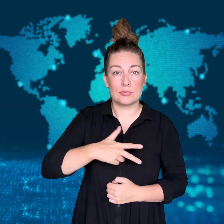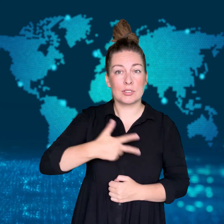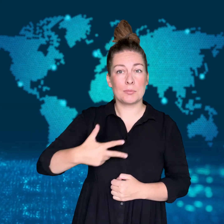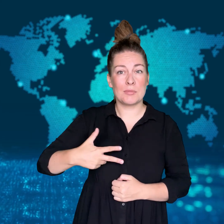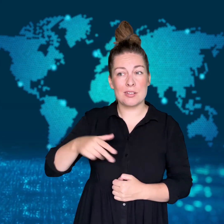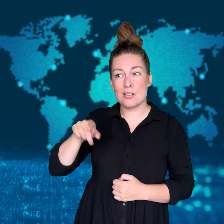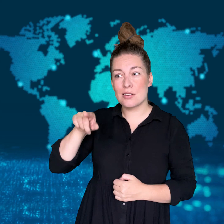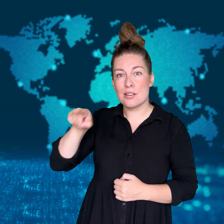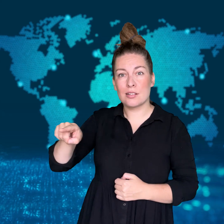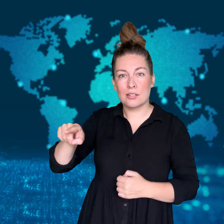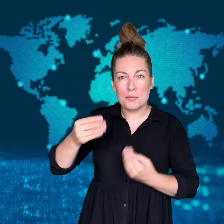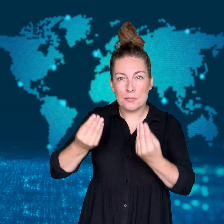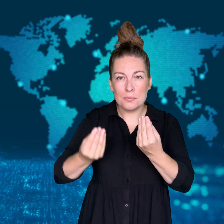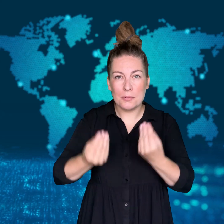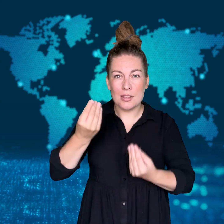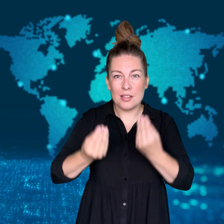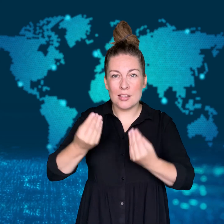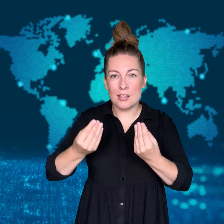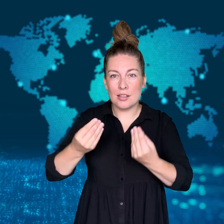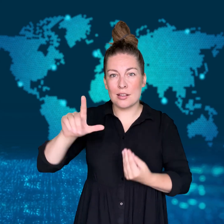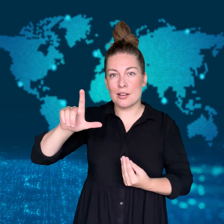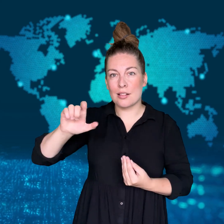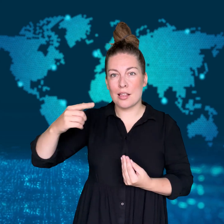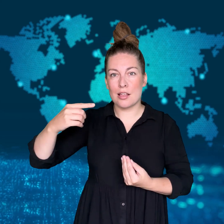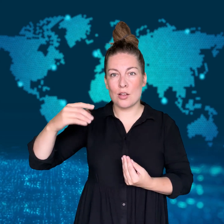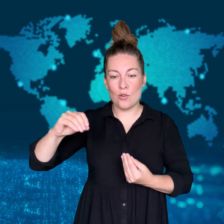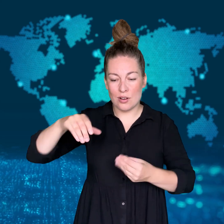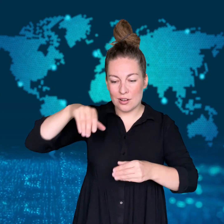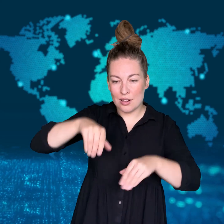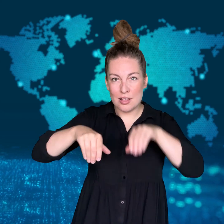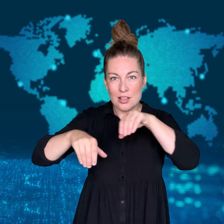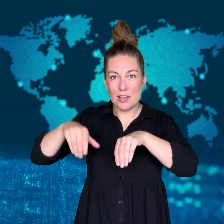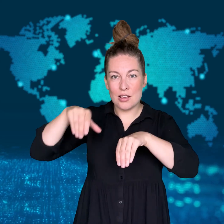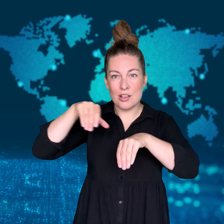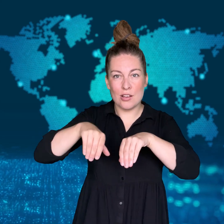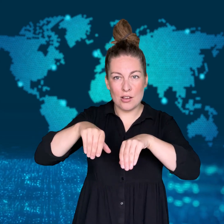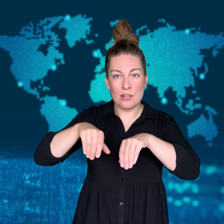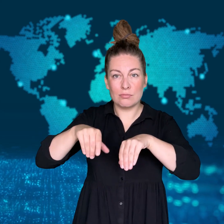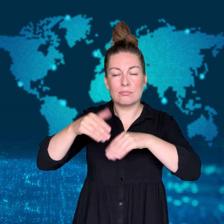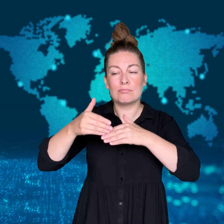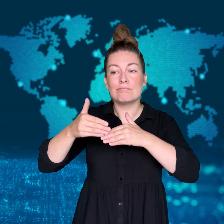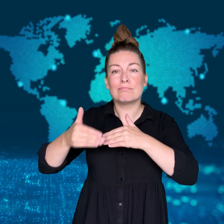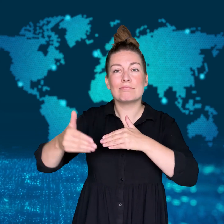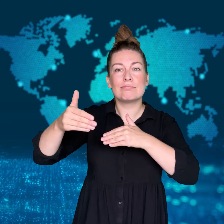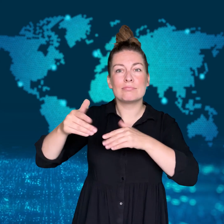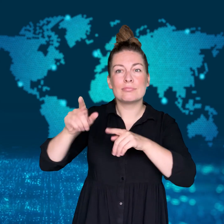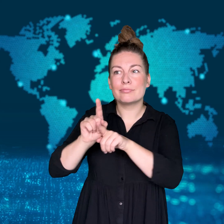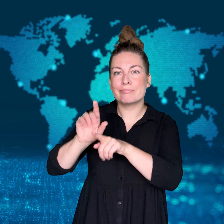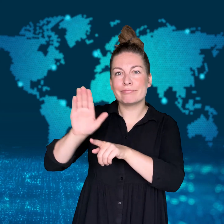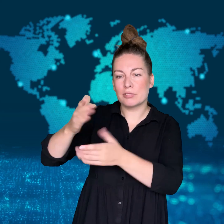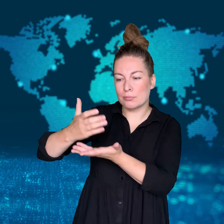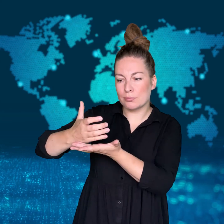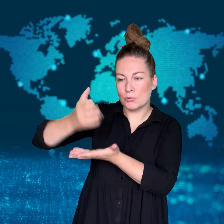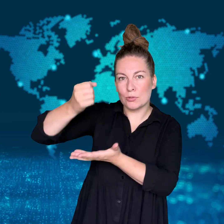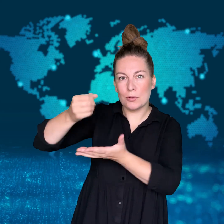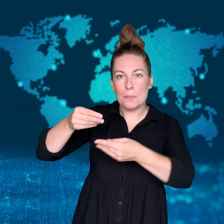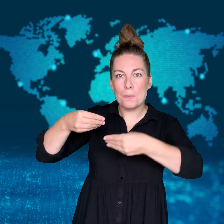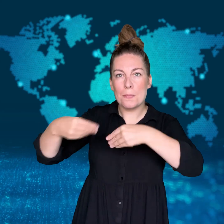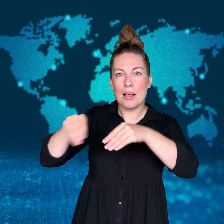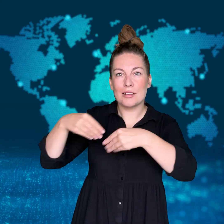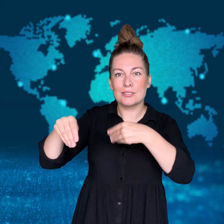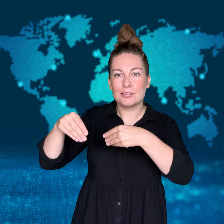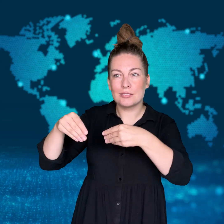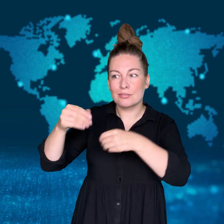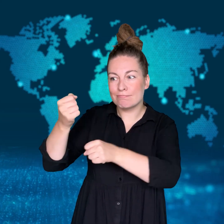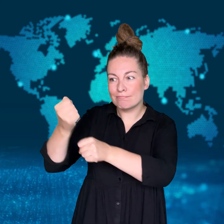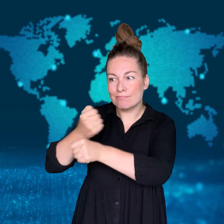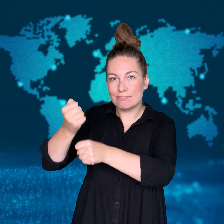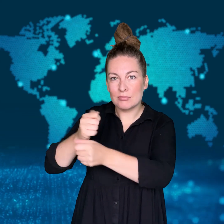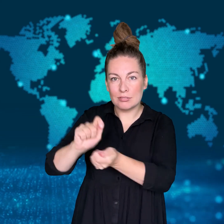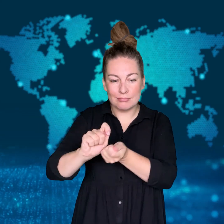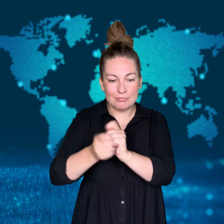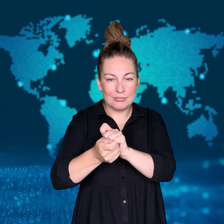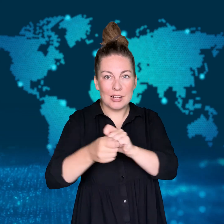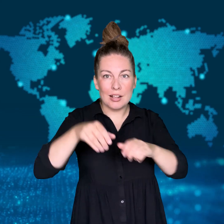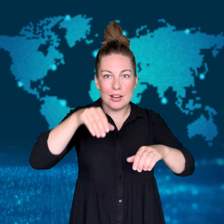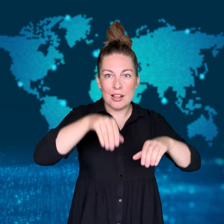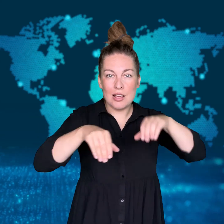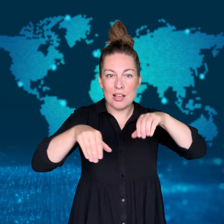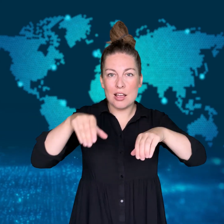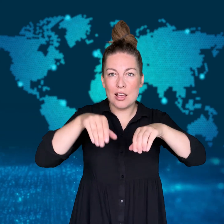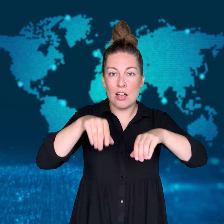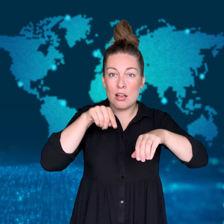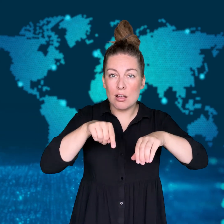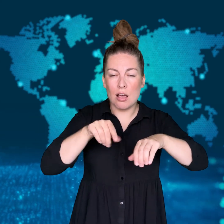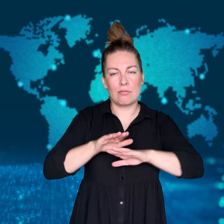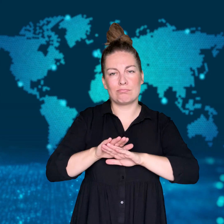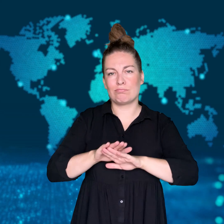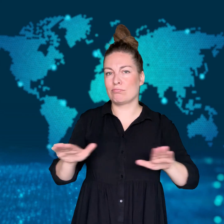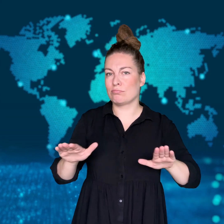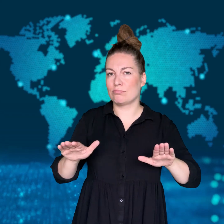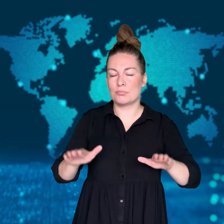Lego won't use recycled bottles